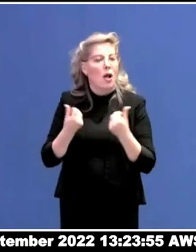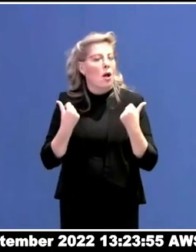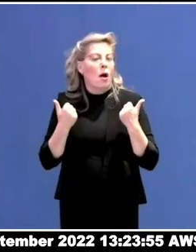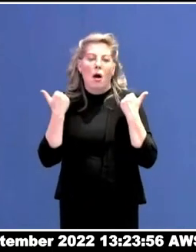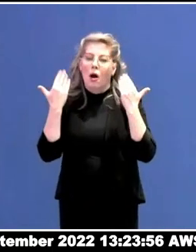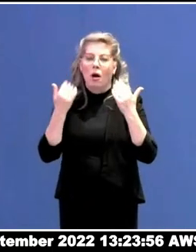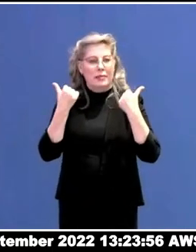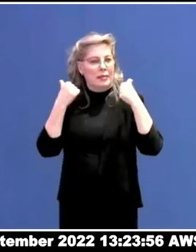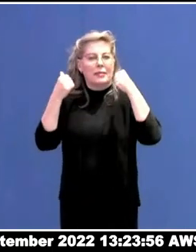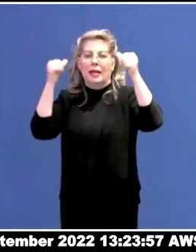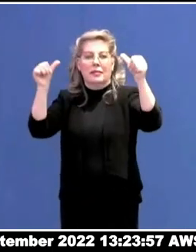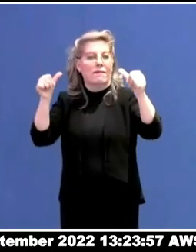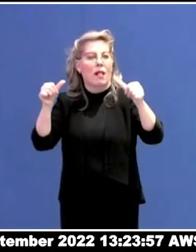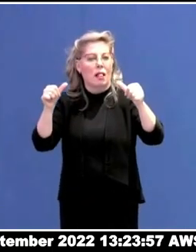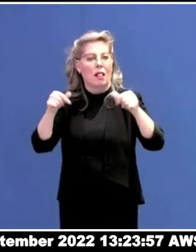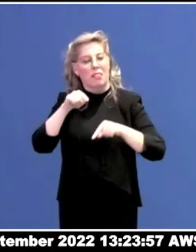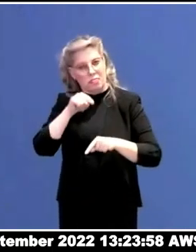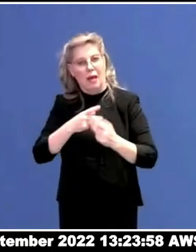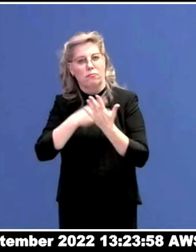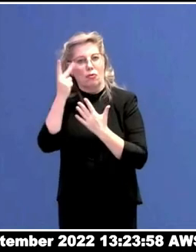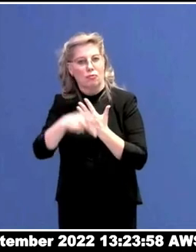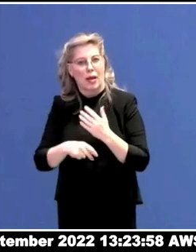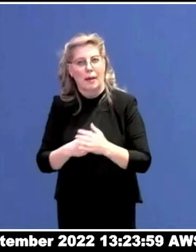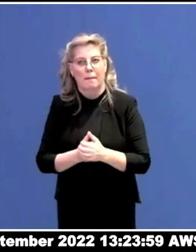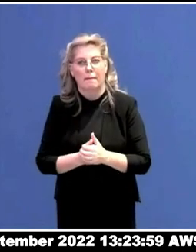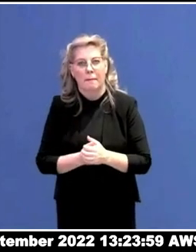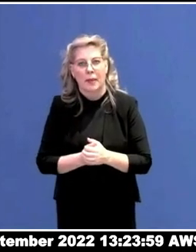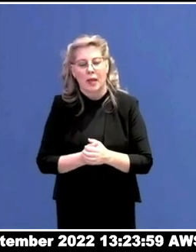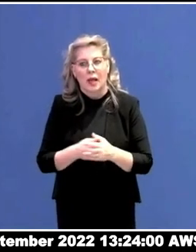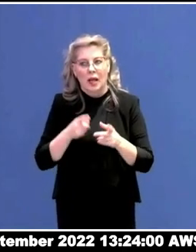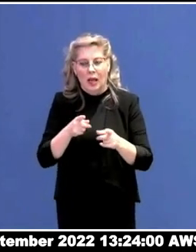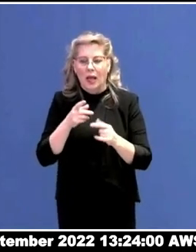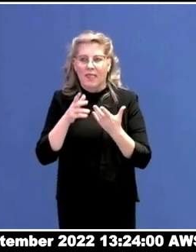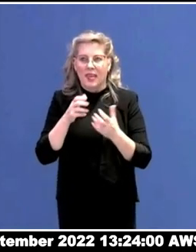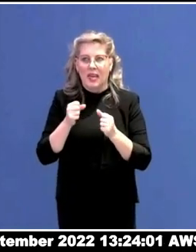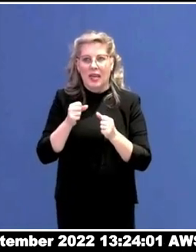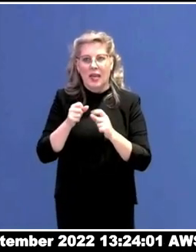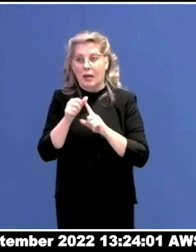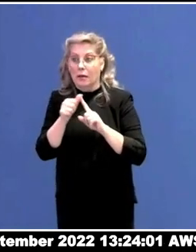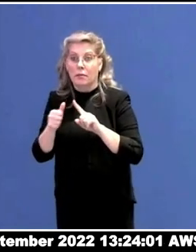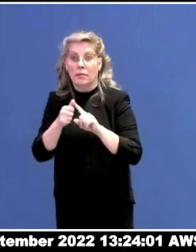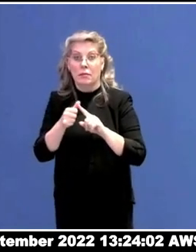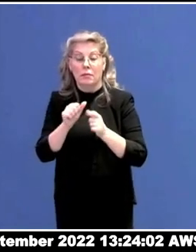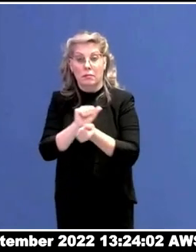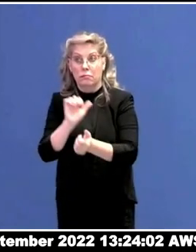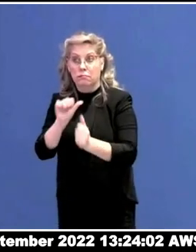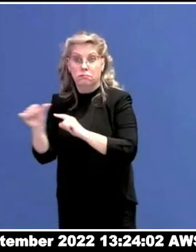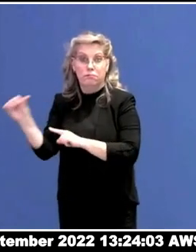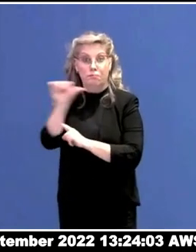That what people called recidivist rate was down because only six women were returned to prison over three years.